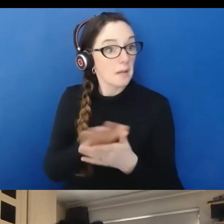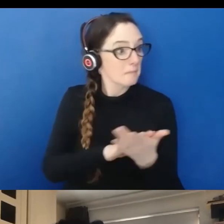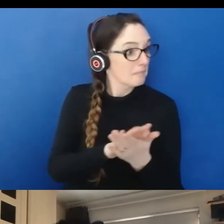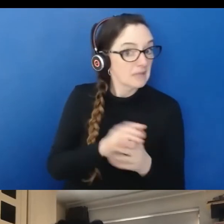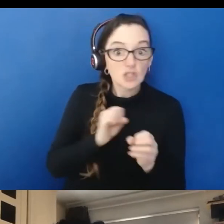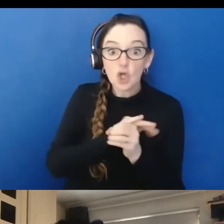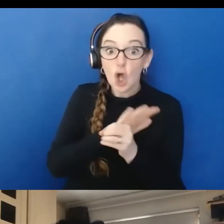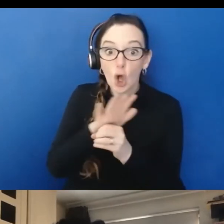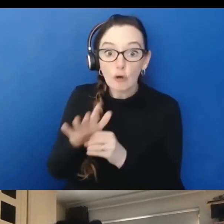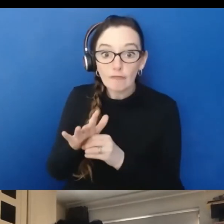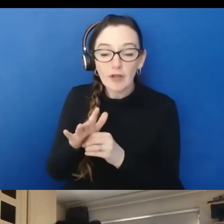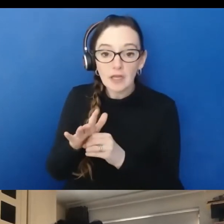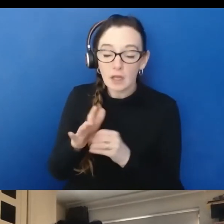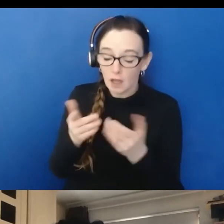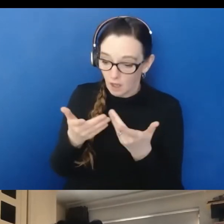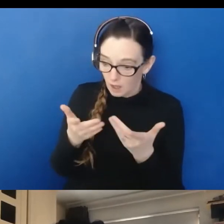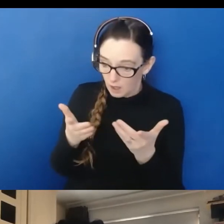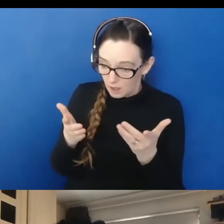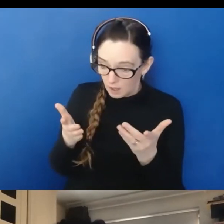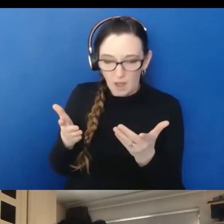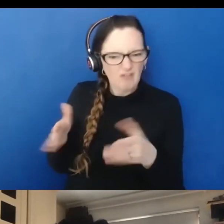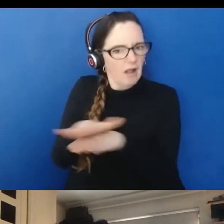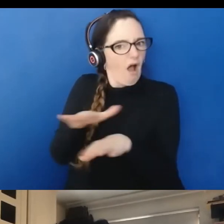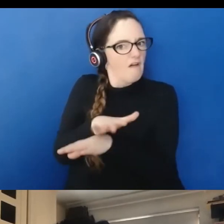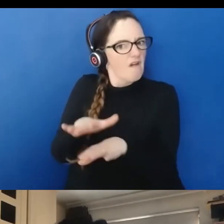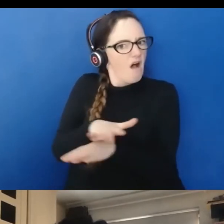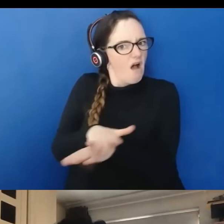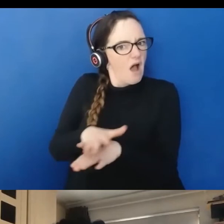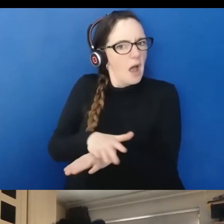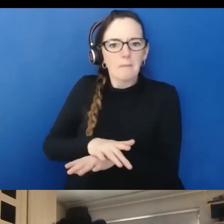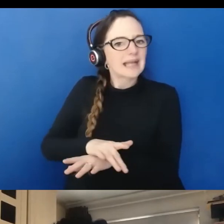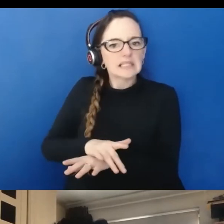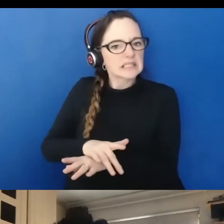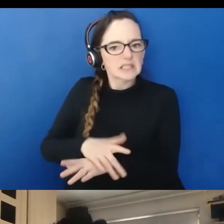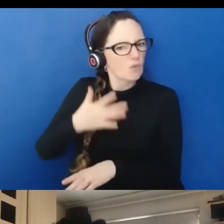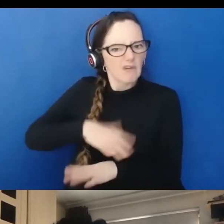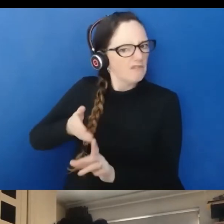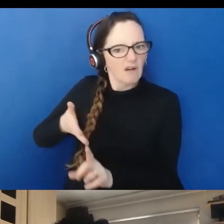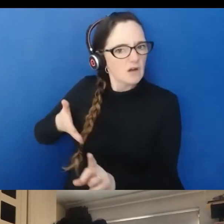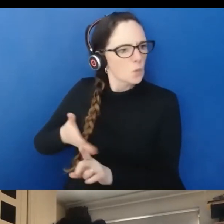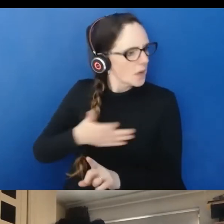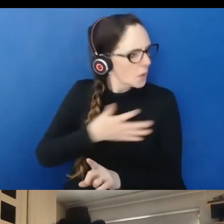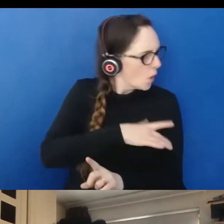overlapping and not let us space to go. So that's what we had as a criteria.